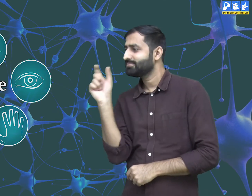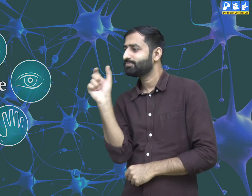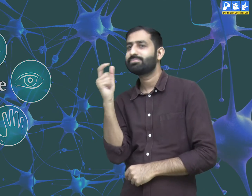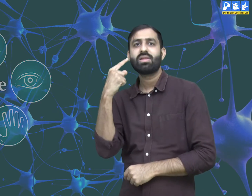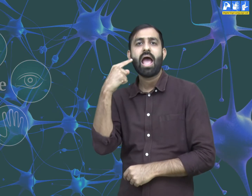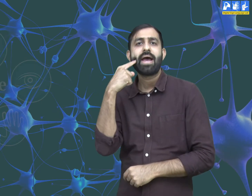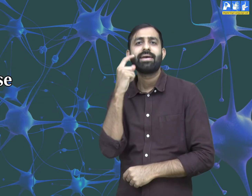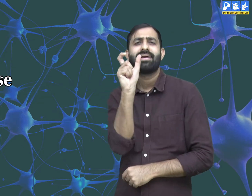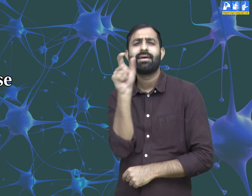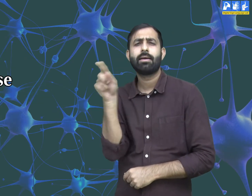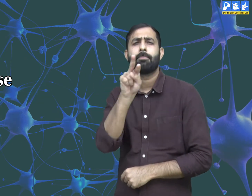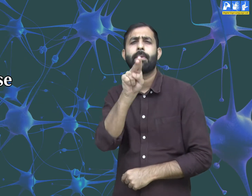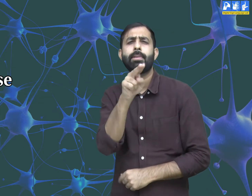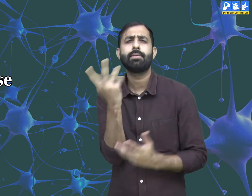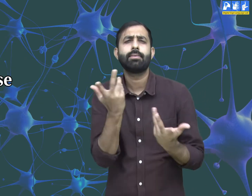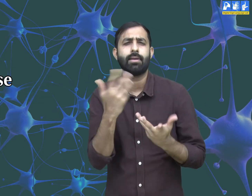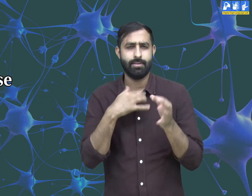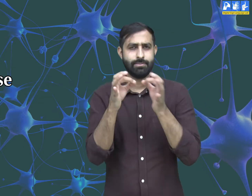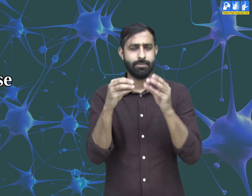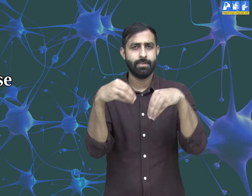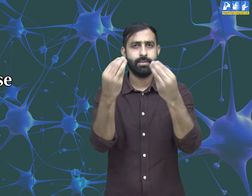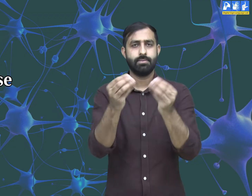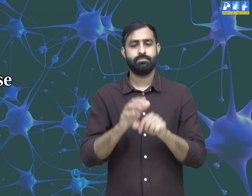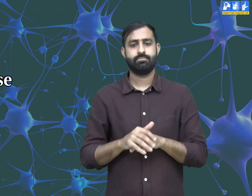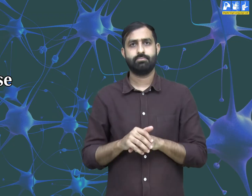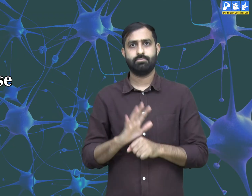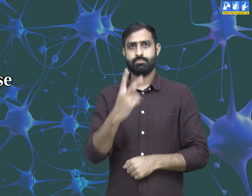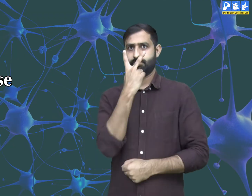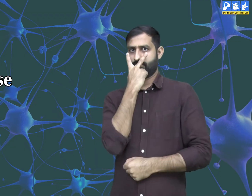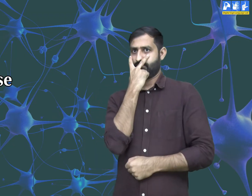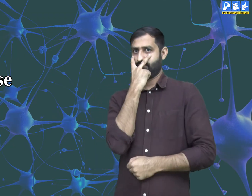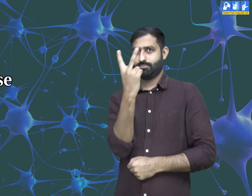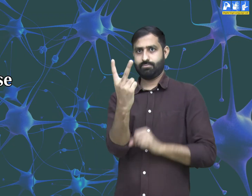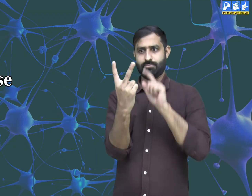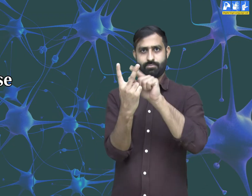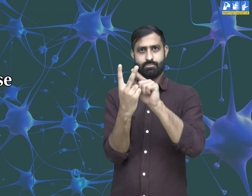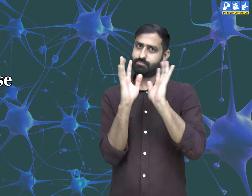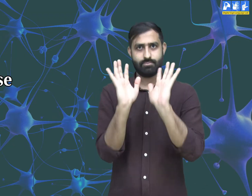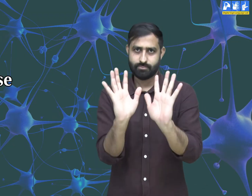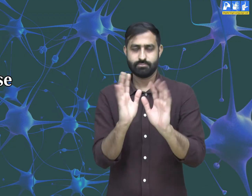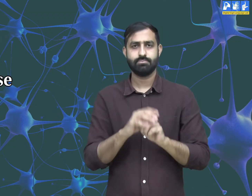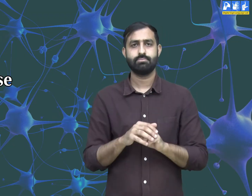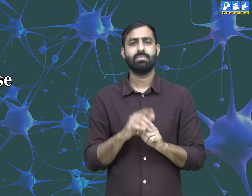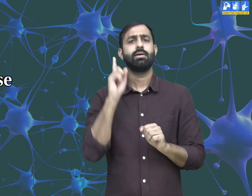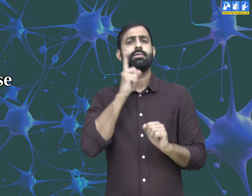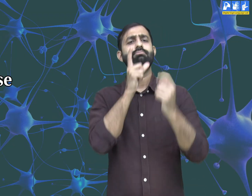Impulse, what does it mean? Let me tell you. It is a short electrical signal that carries information